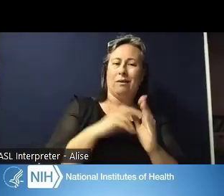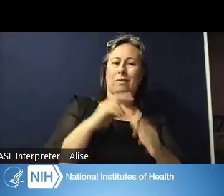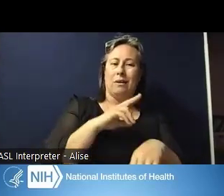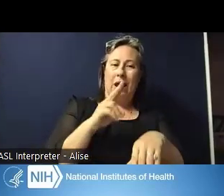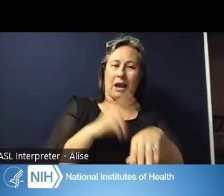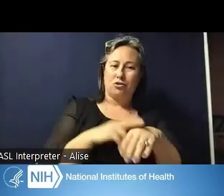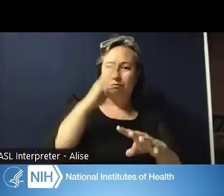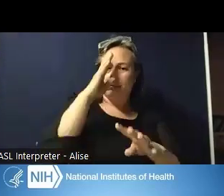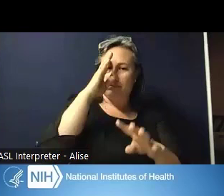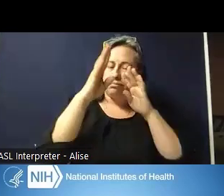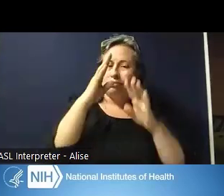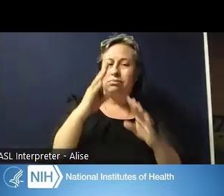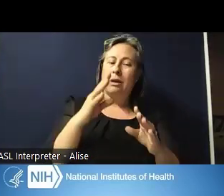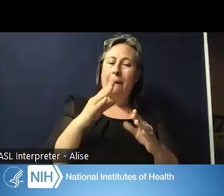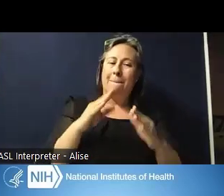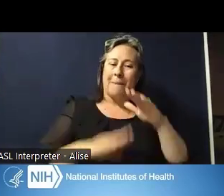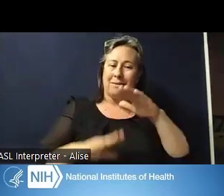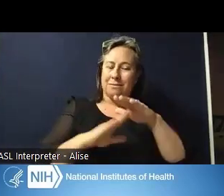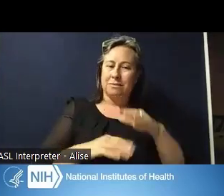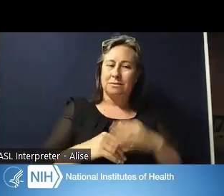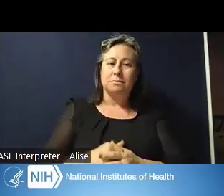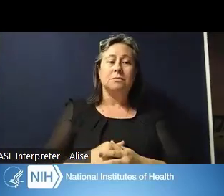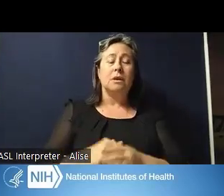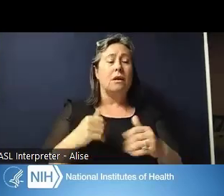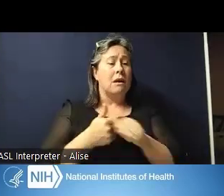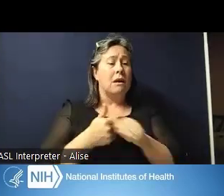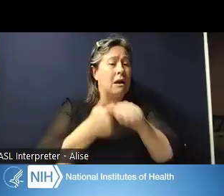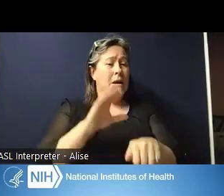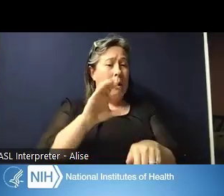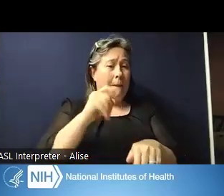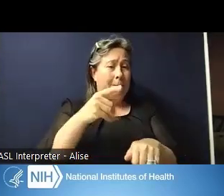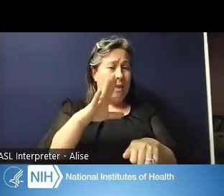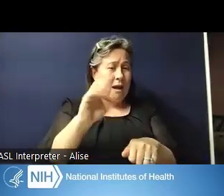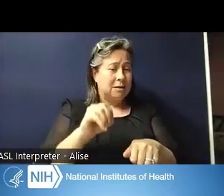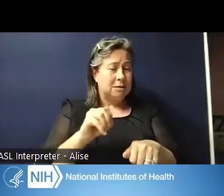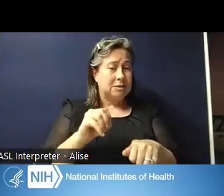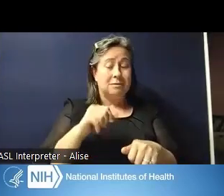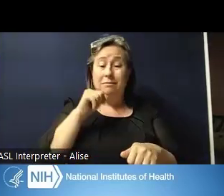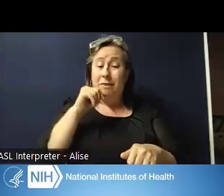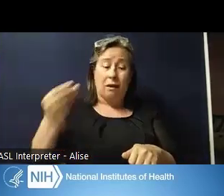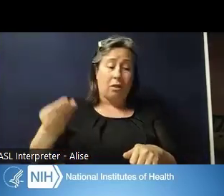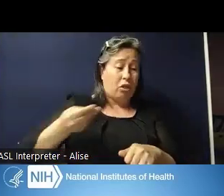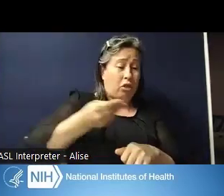For compliance, failure to submit complete and accurate other support information